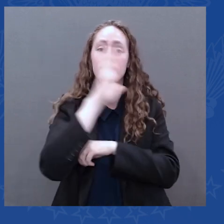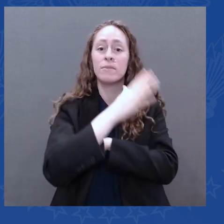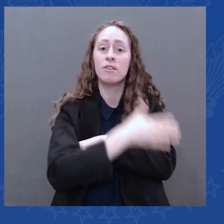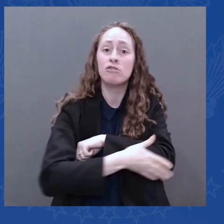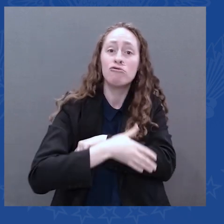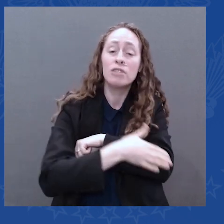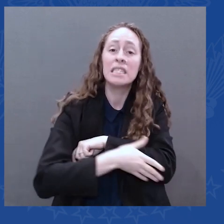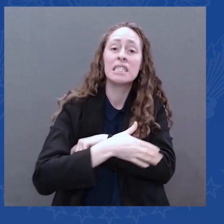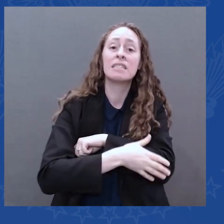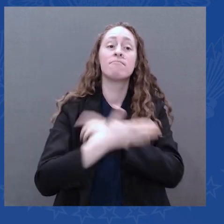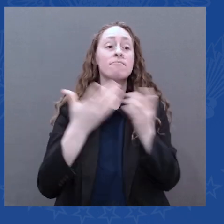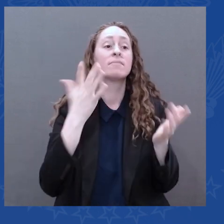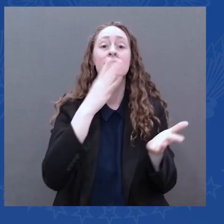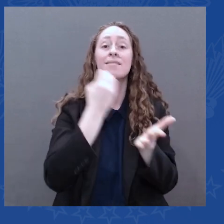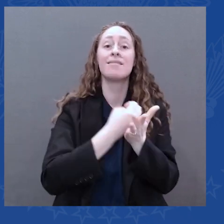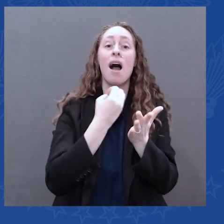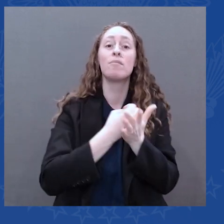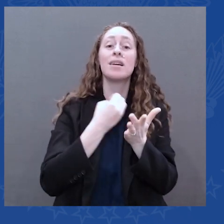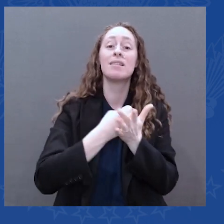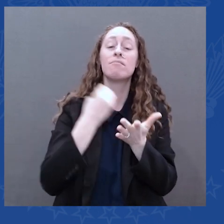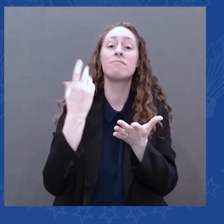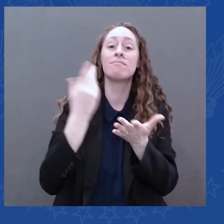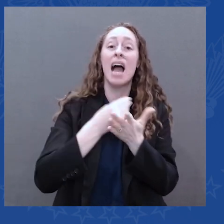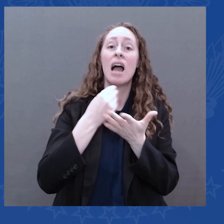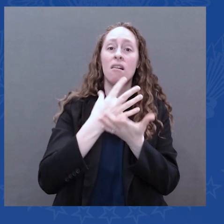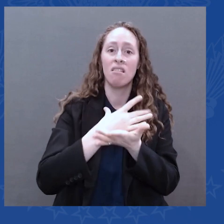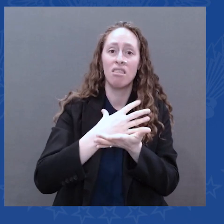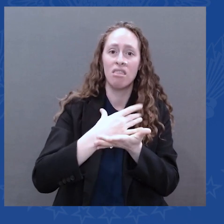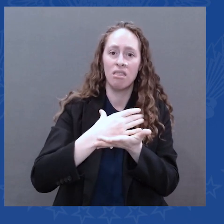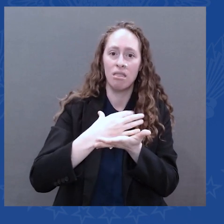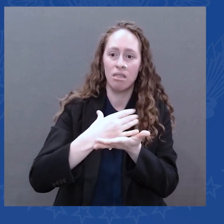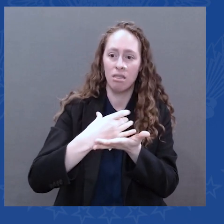Our work on sanctions also shows that when we act together,